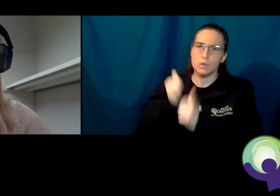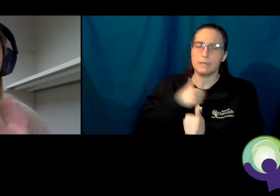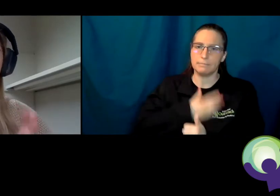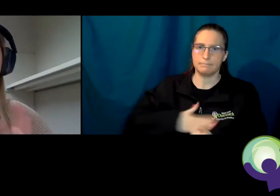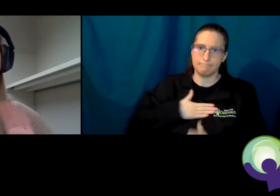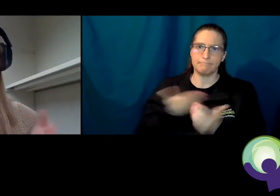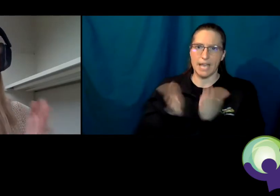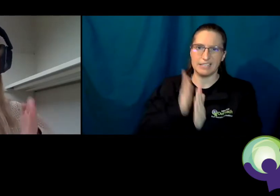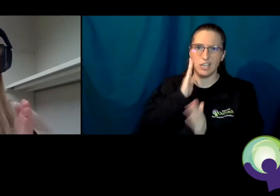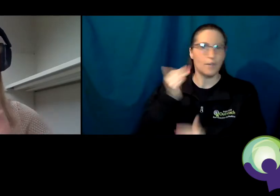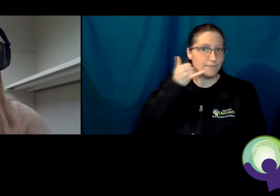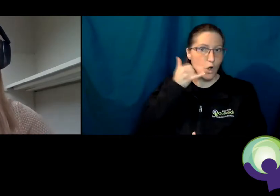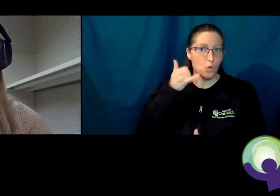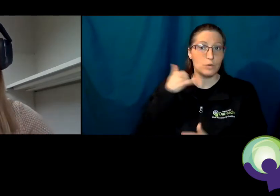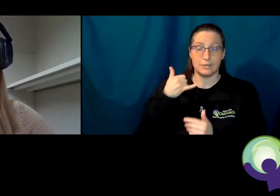you use it when you are not in your scheduled shift.